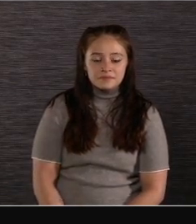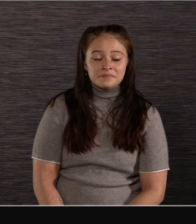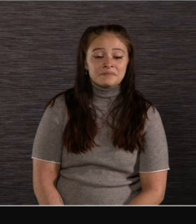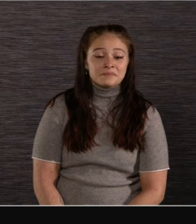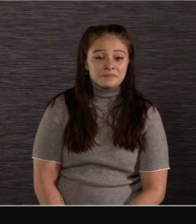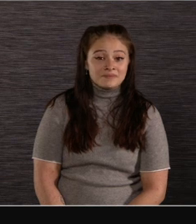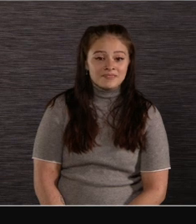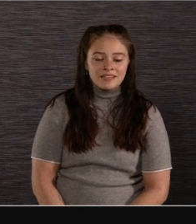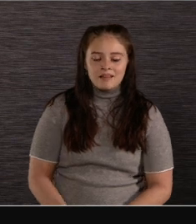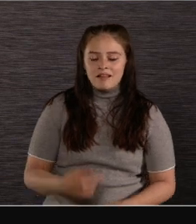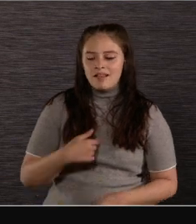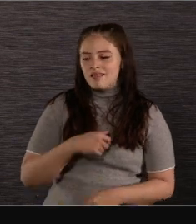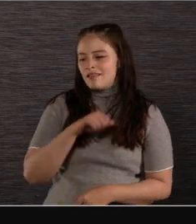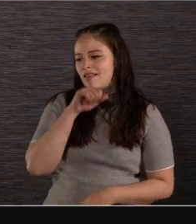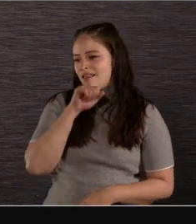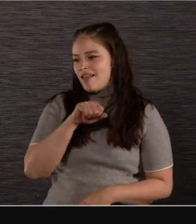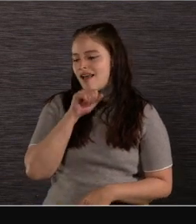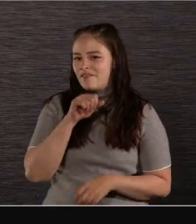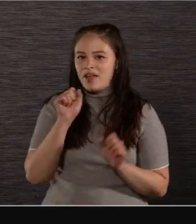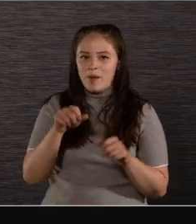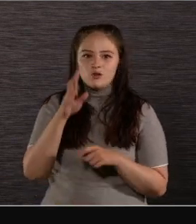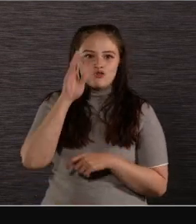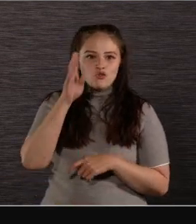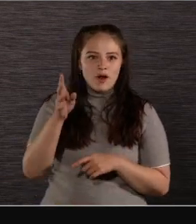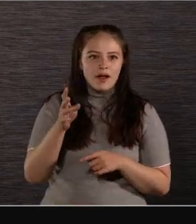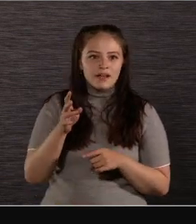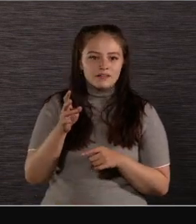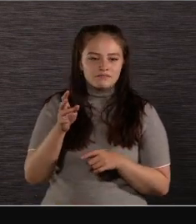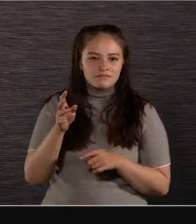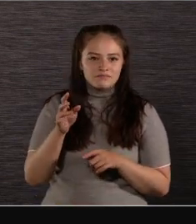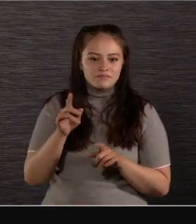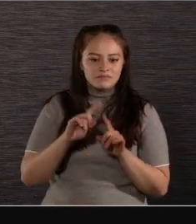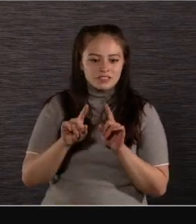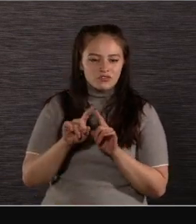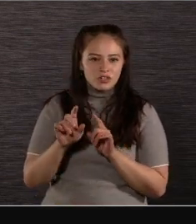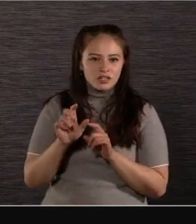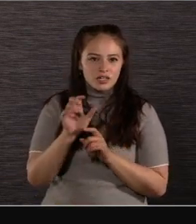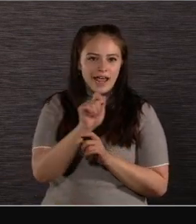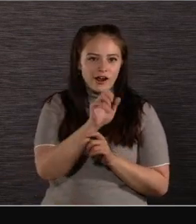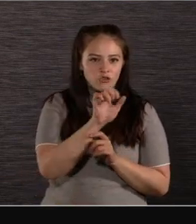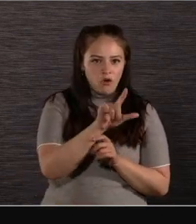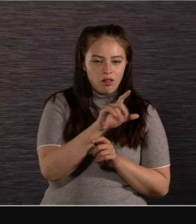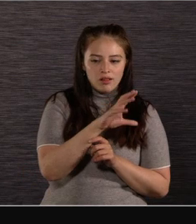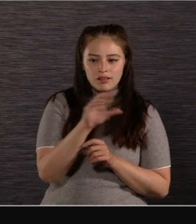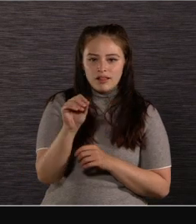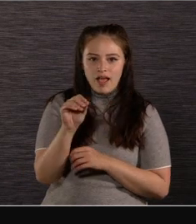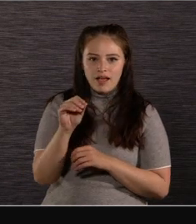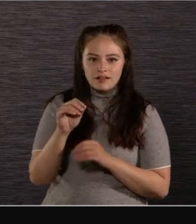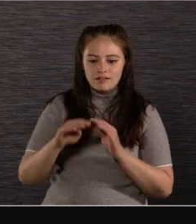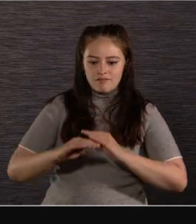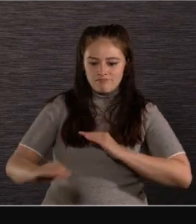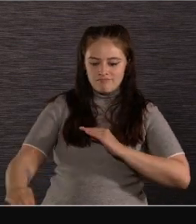I love that we were able to create a combination of aerial and ground stabilization in one shot,